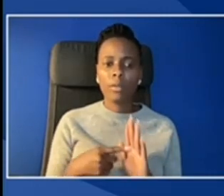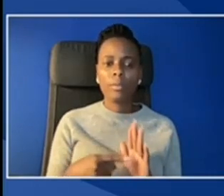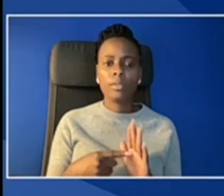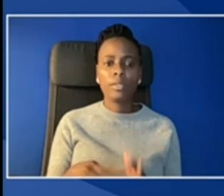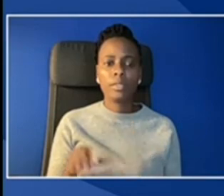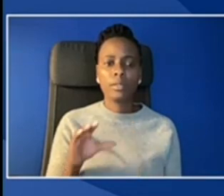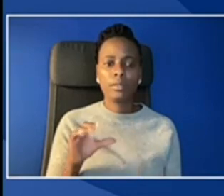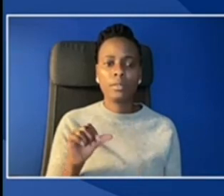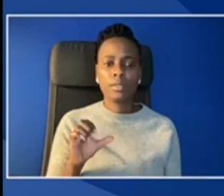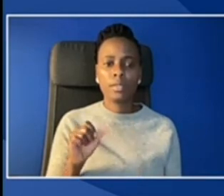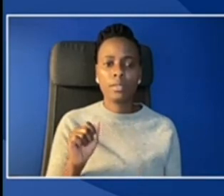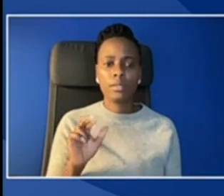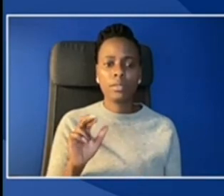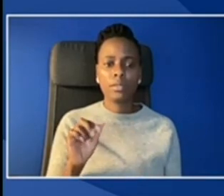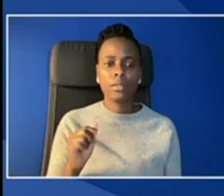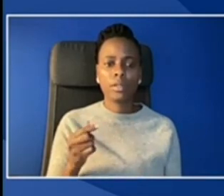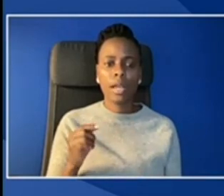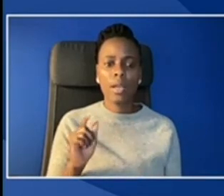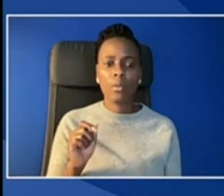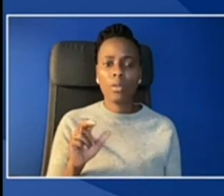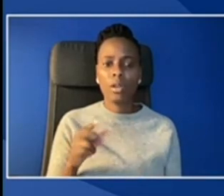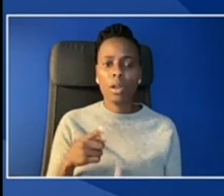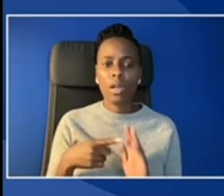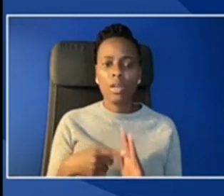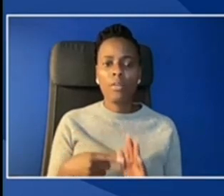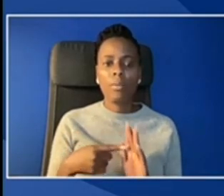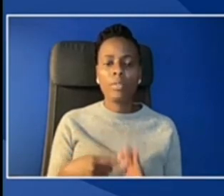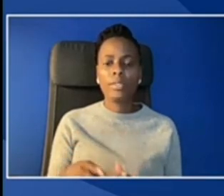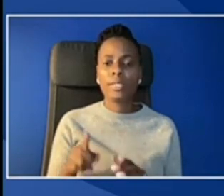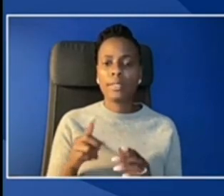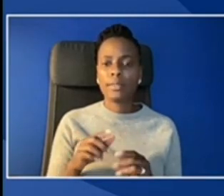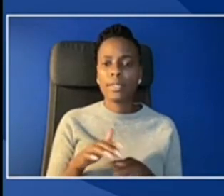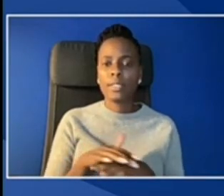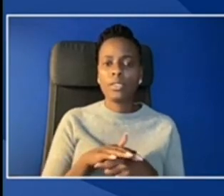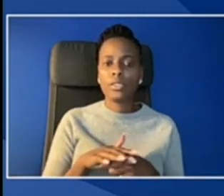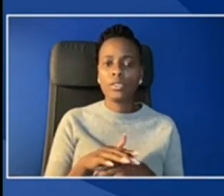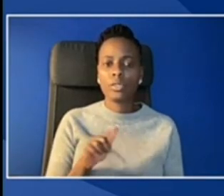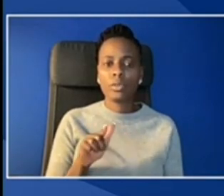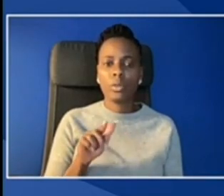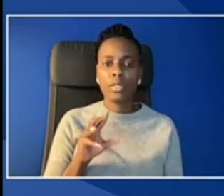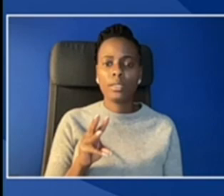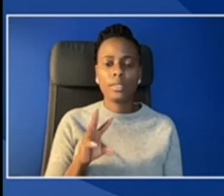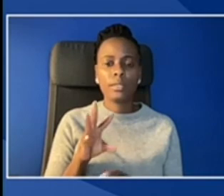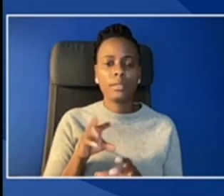Legislative District 26, which encompasses Central and West Phoenix.